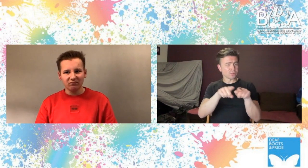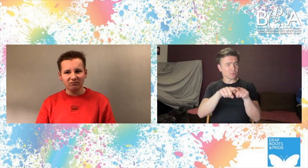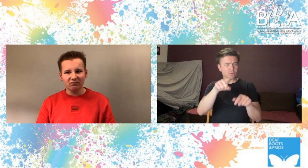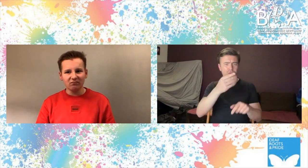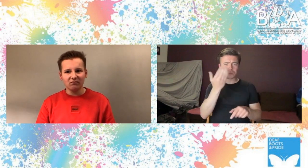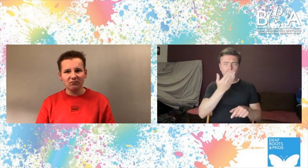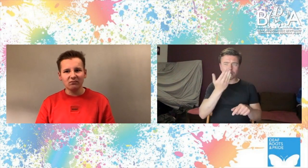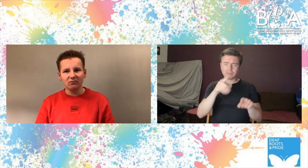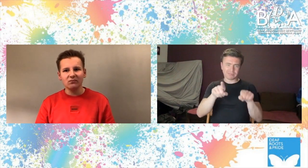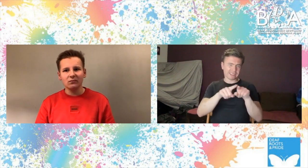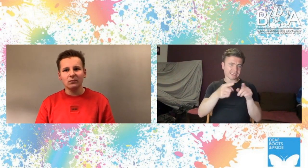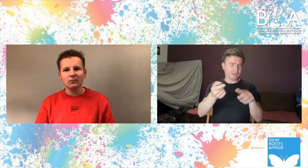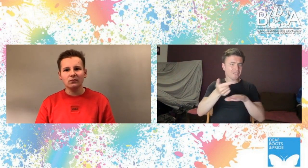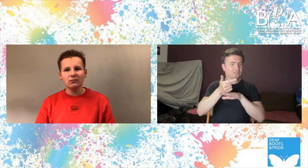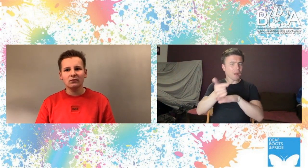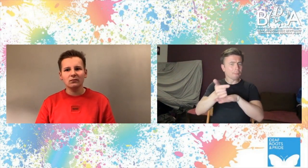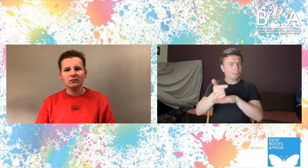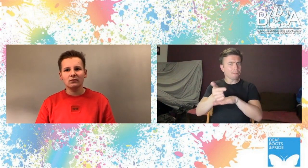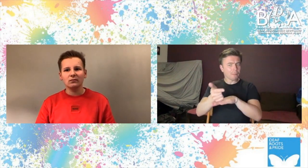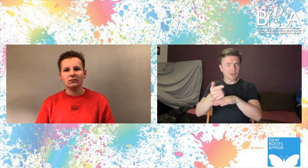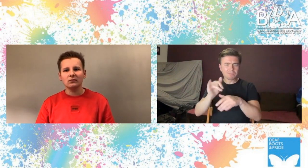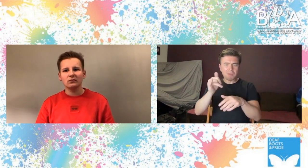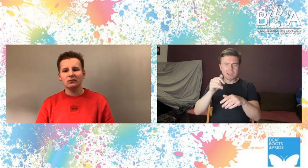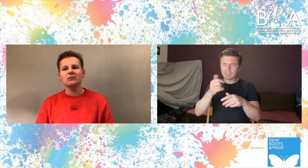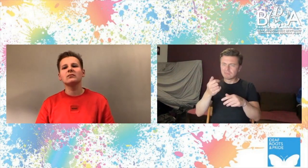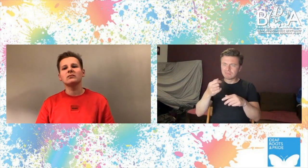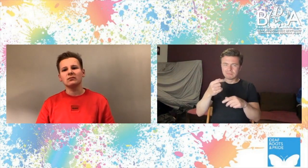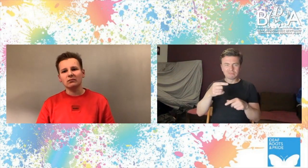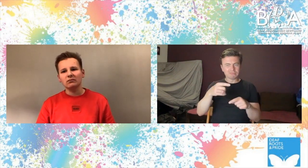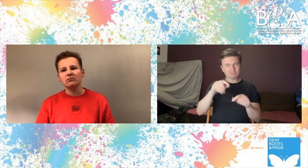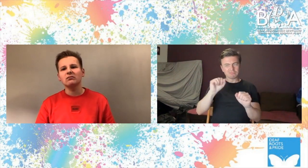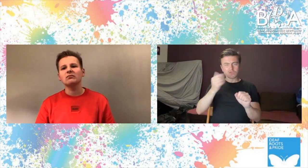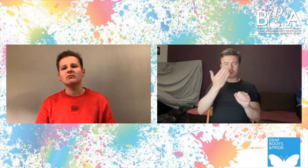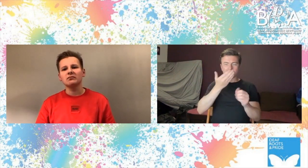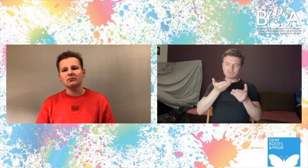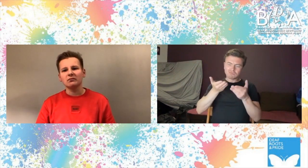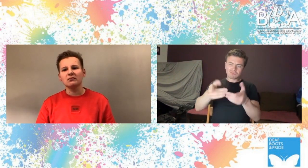Yes, and if you’re talking about school and filmmaking, you know the school